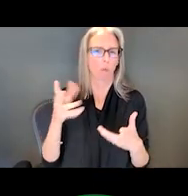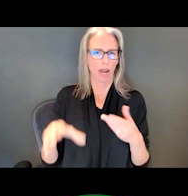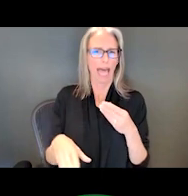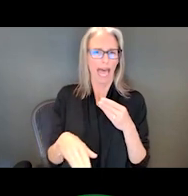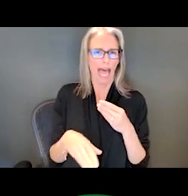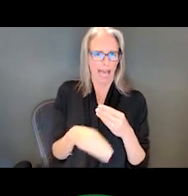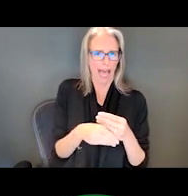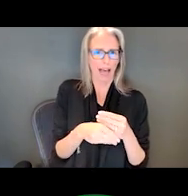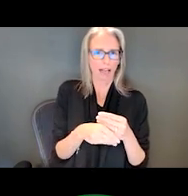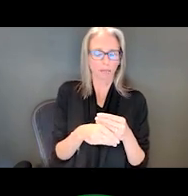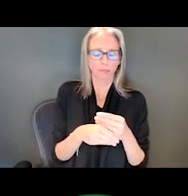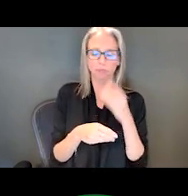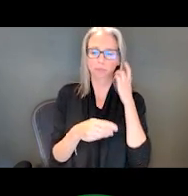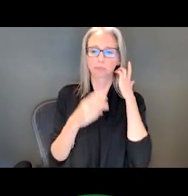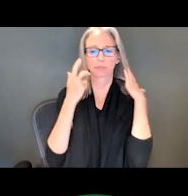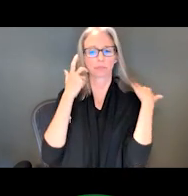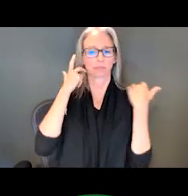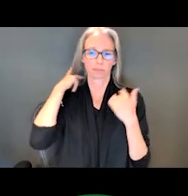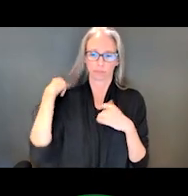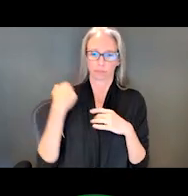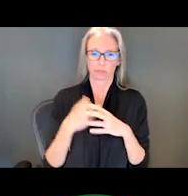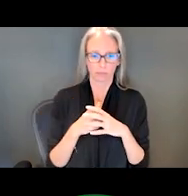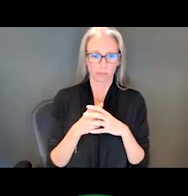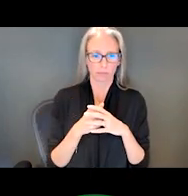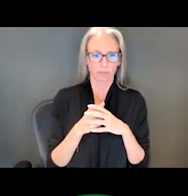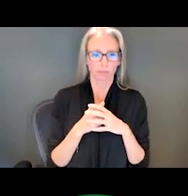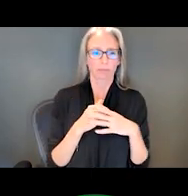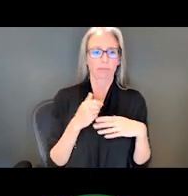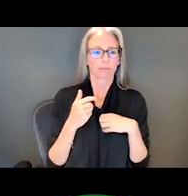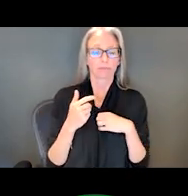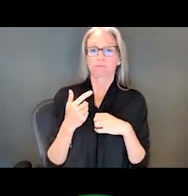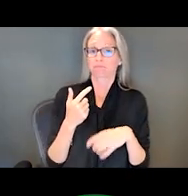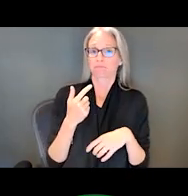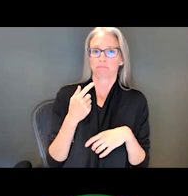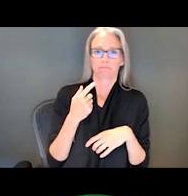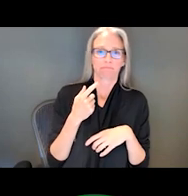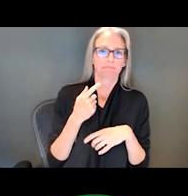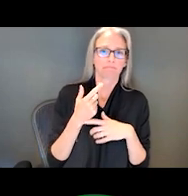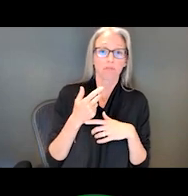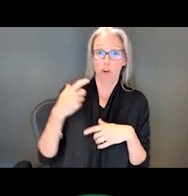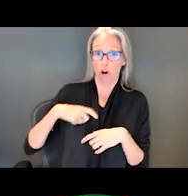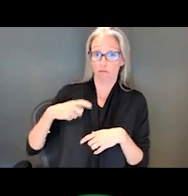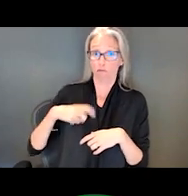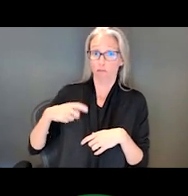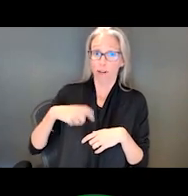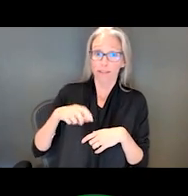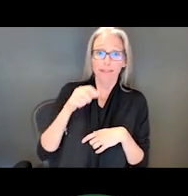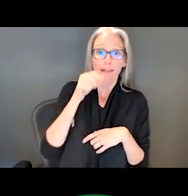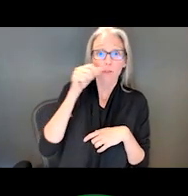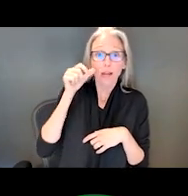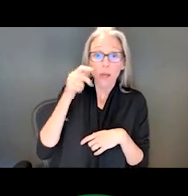is a voice, I guess is the word that I would use to summarize and.